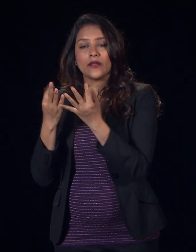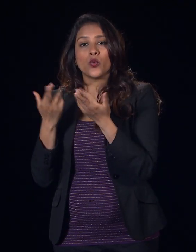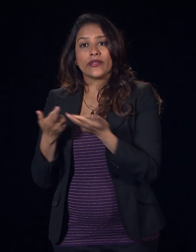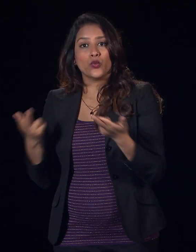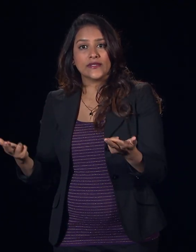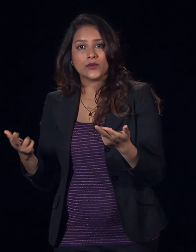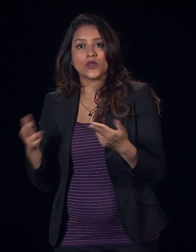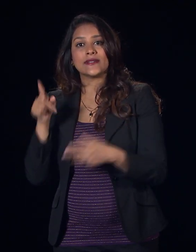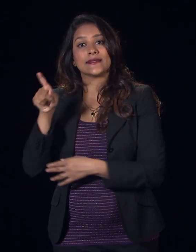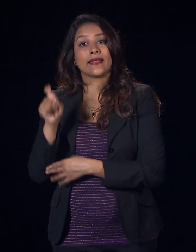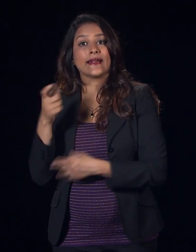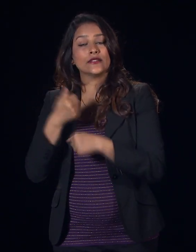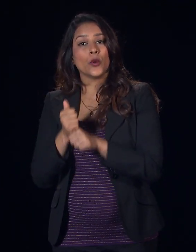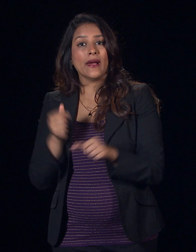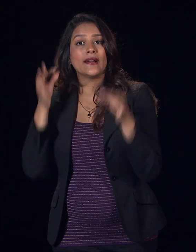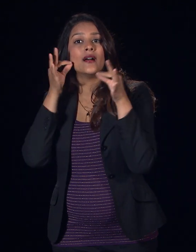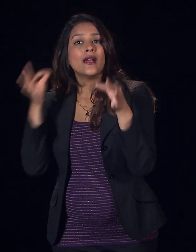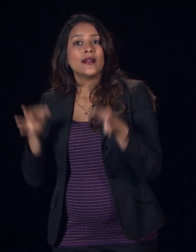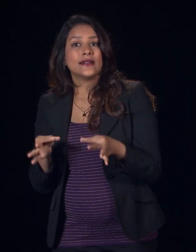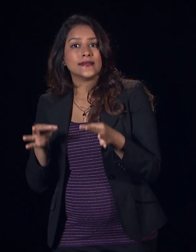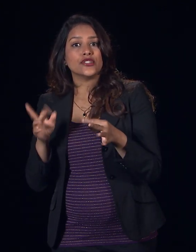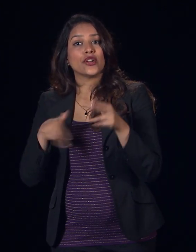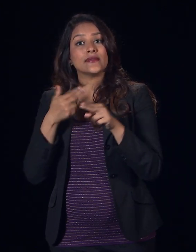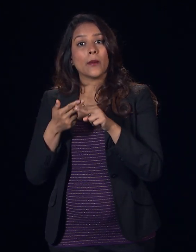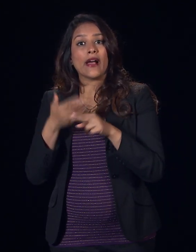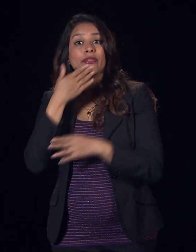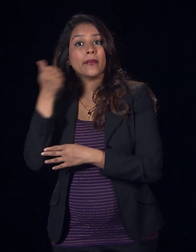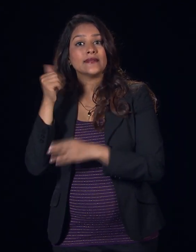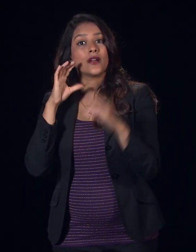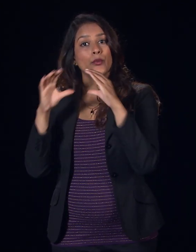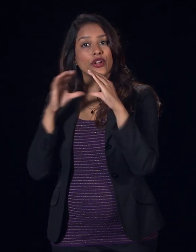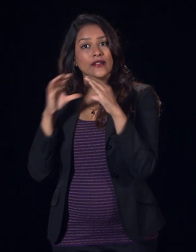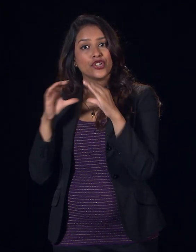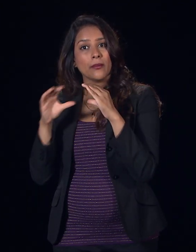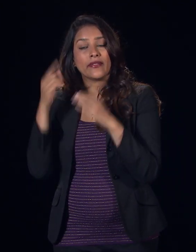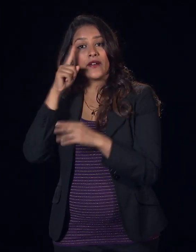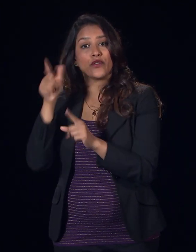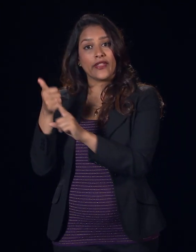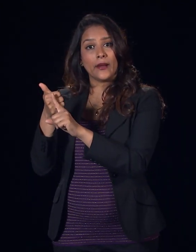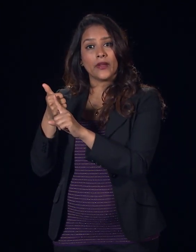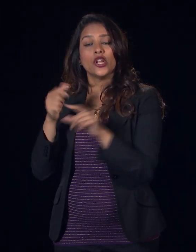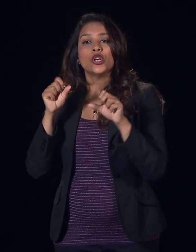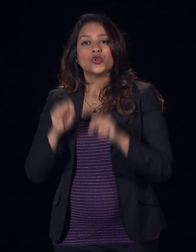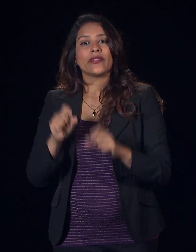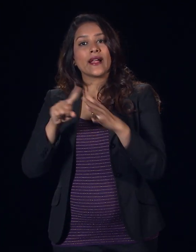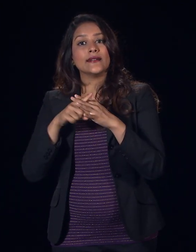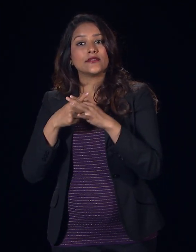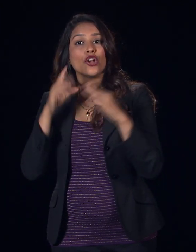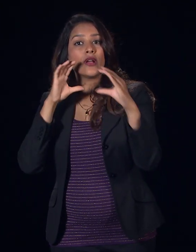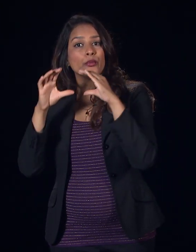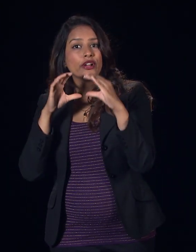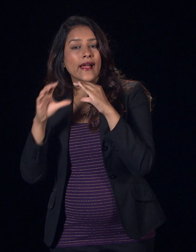with the resources they need to make educated decisions about the best communication methods(s) for them, so they can start communicating